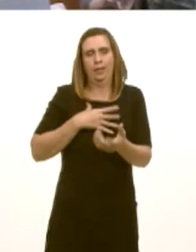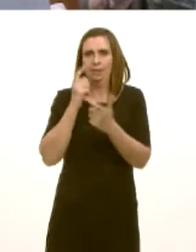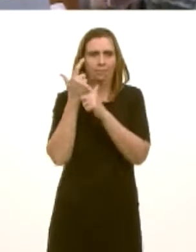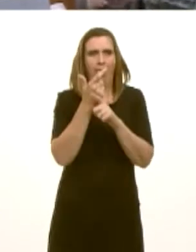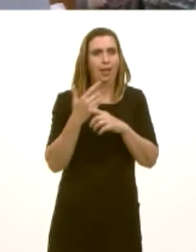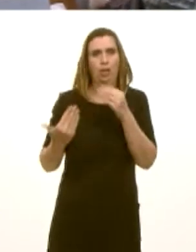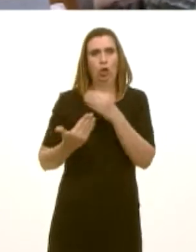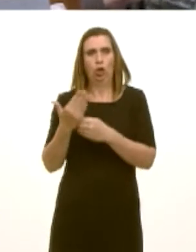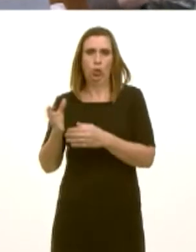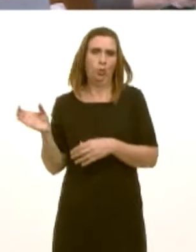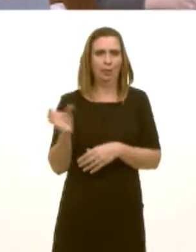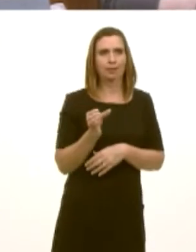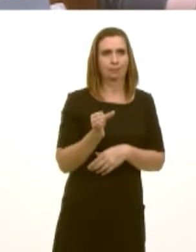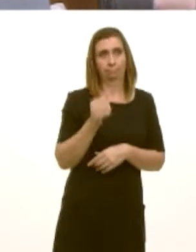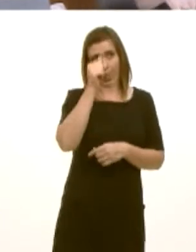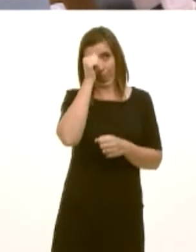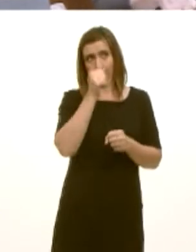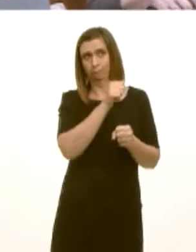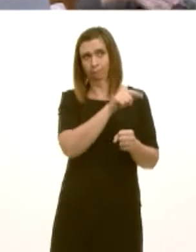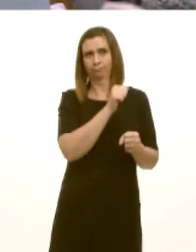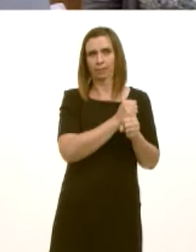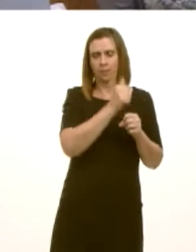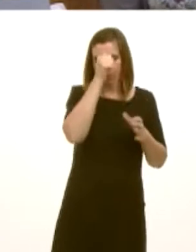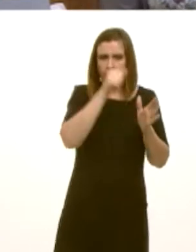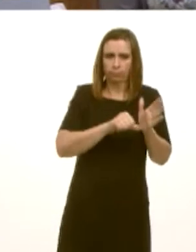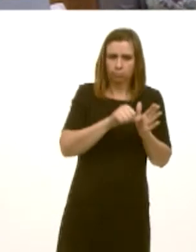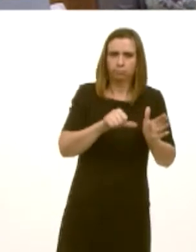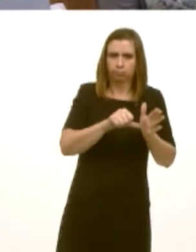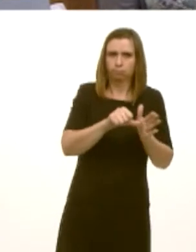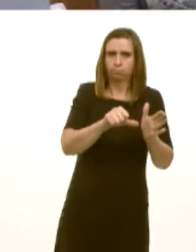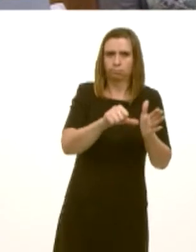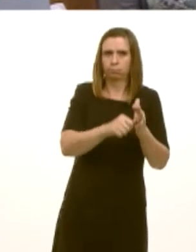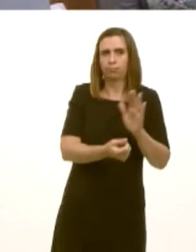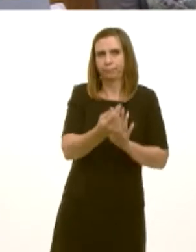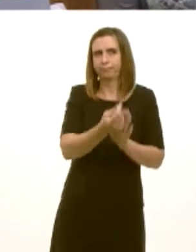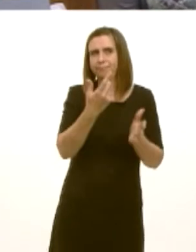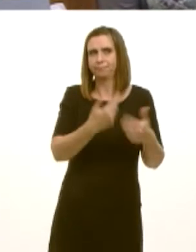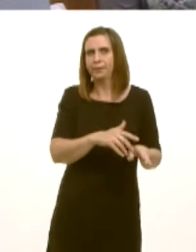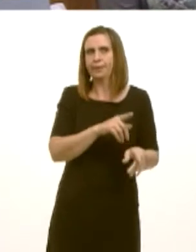Iím sure the council are aware of the challenges that are faced, and I would obviously urge